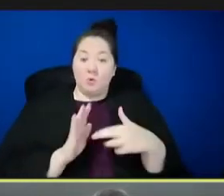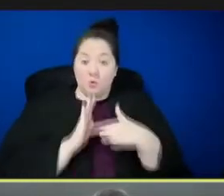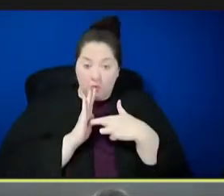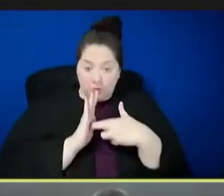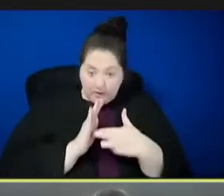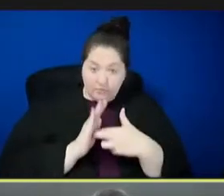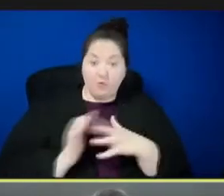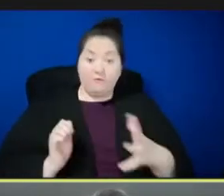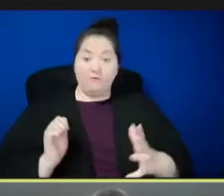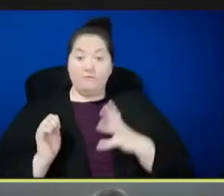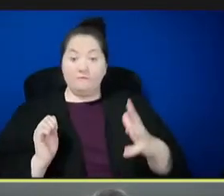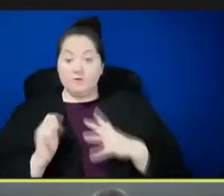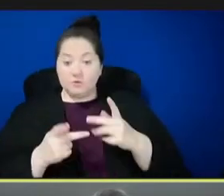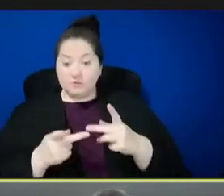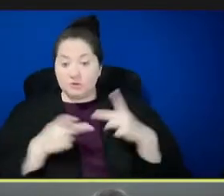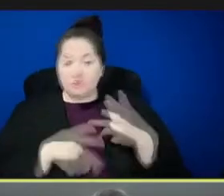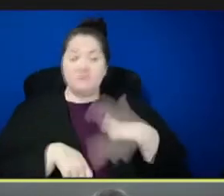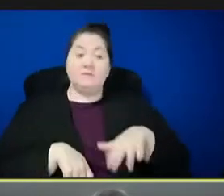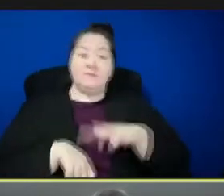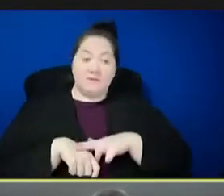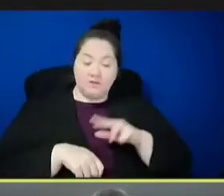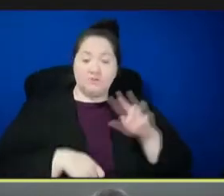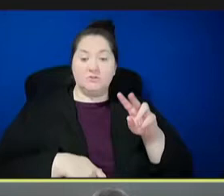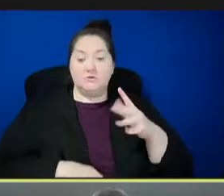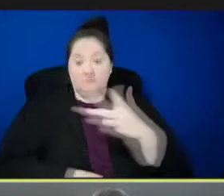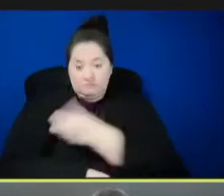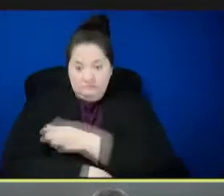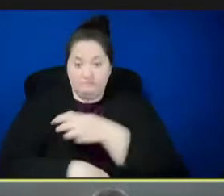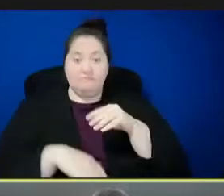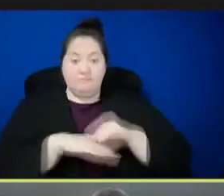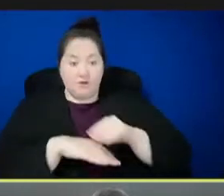position of the National Vaccine Advisory Committee or the U.S. Department of Health